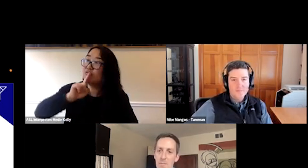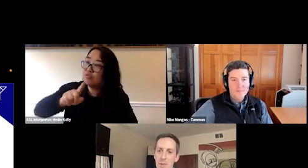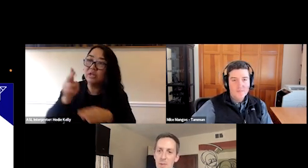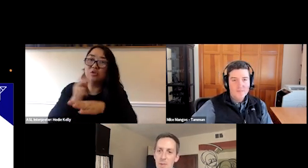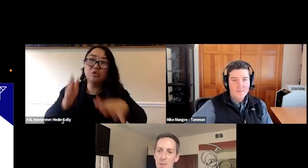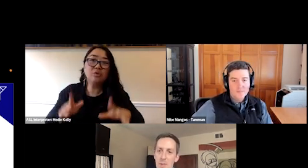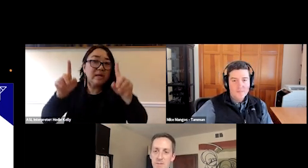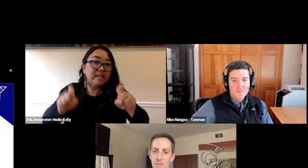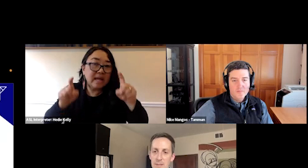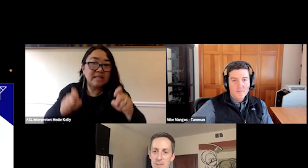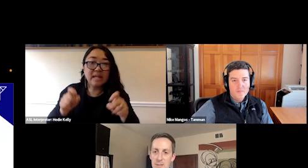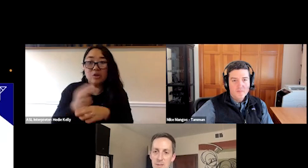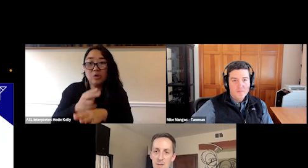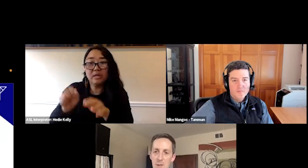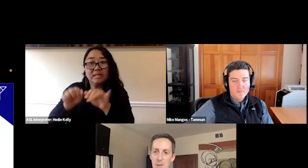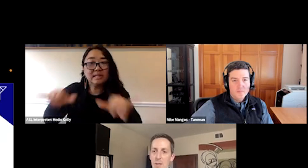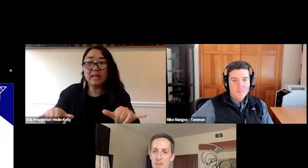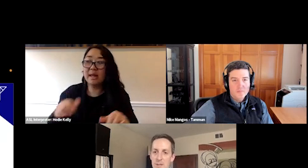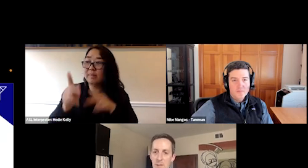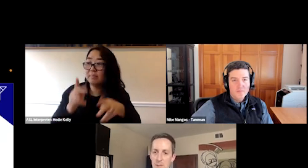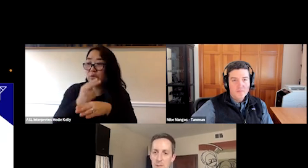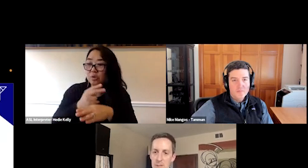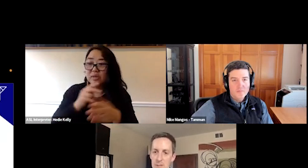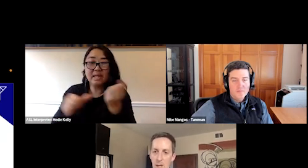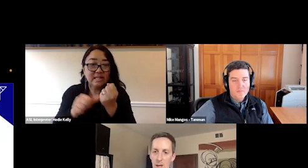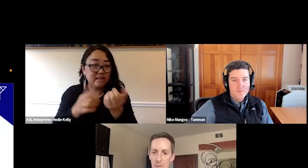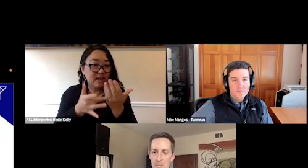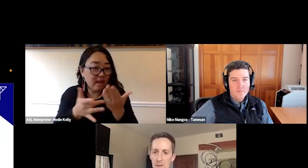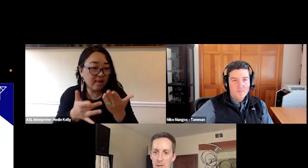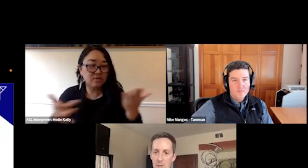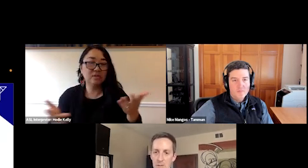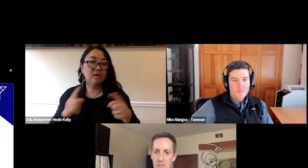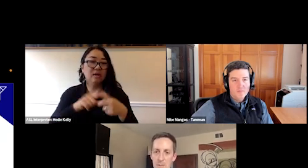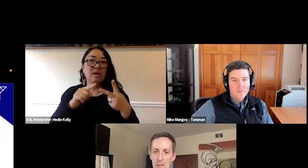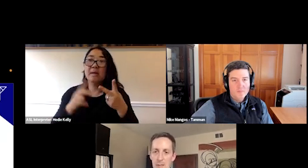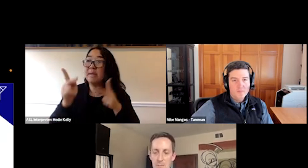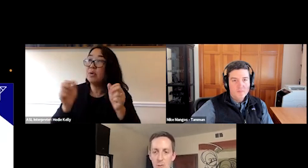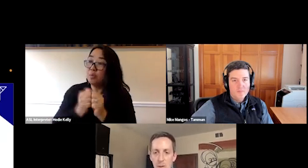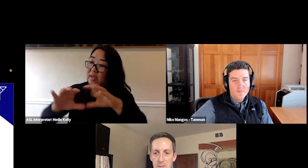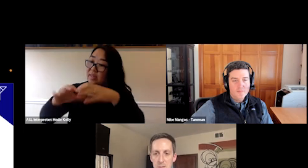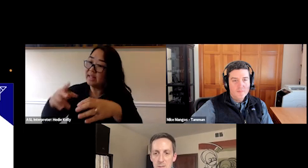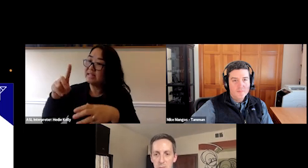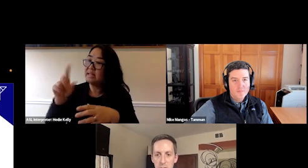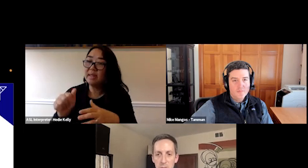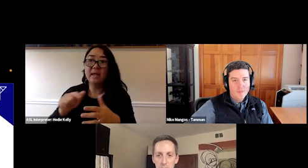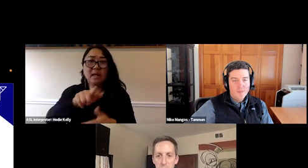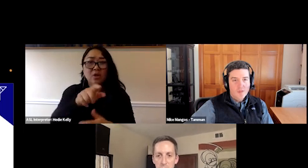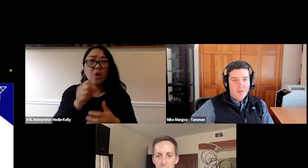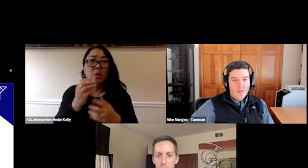people using assistive devices, people with disabilities, just to make it a more robust solution, for sure.